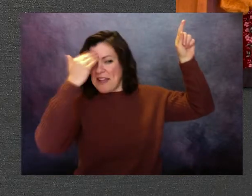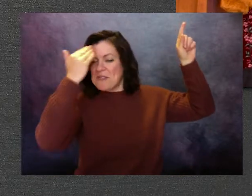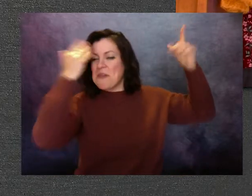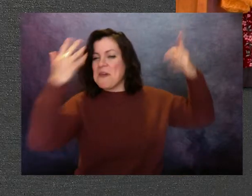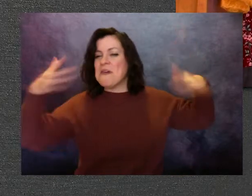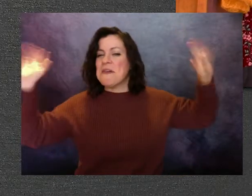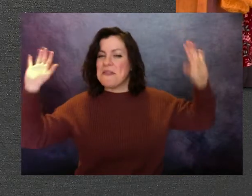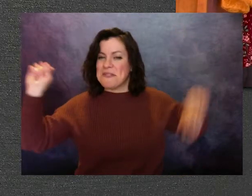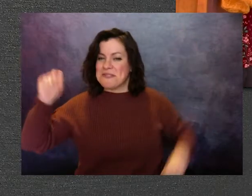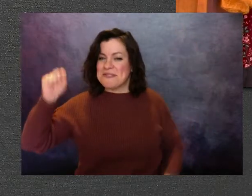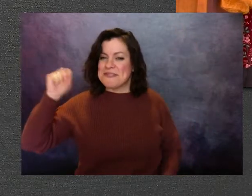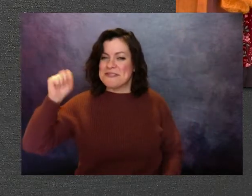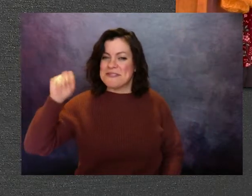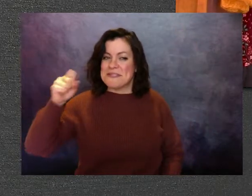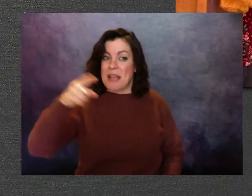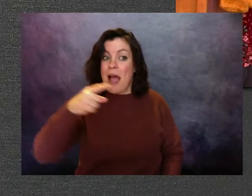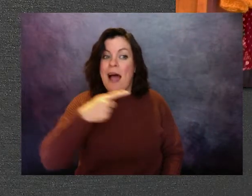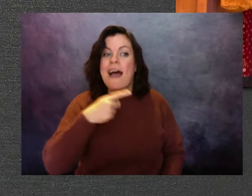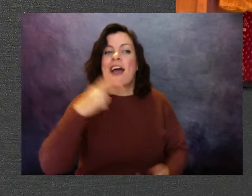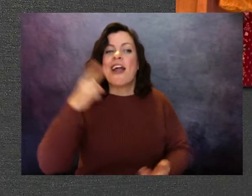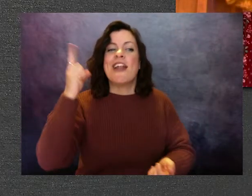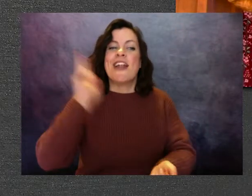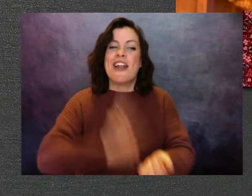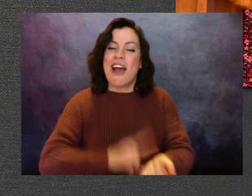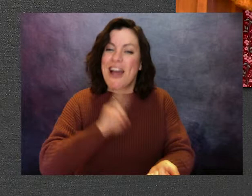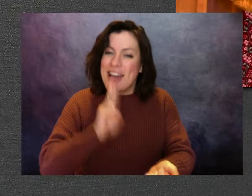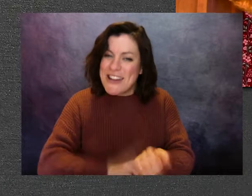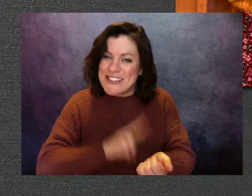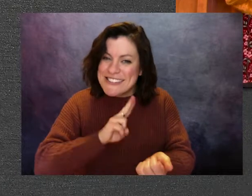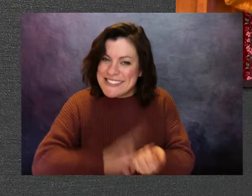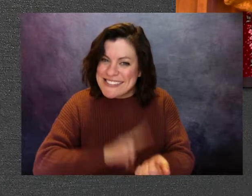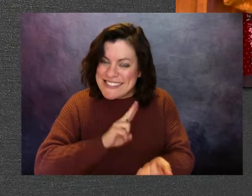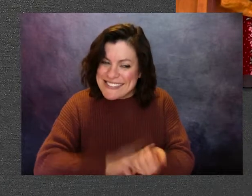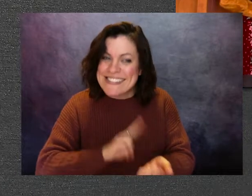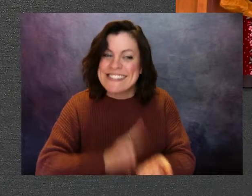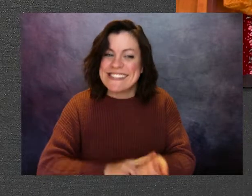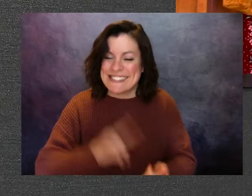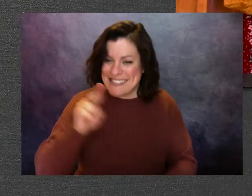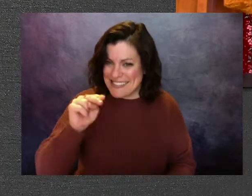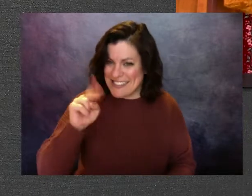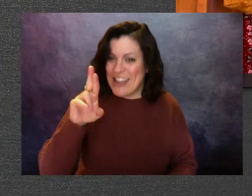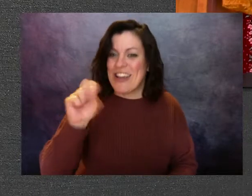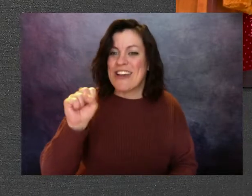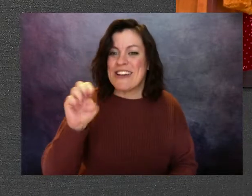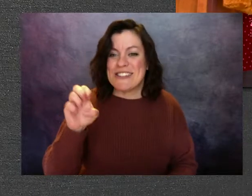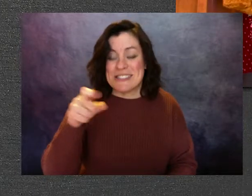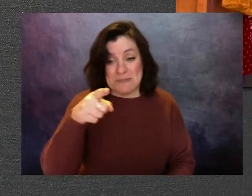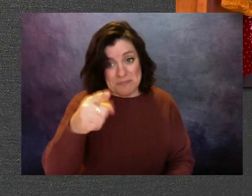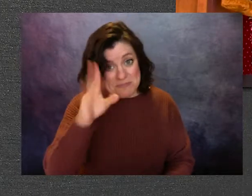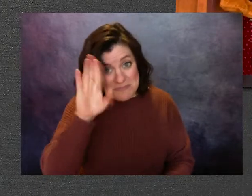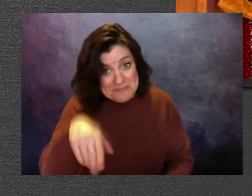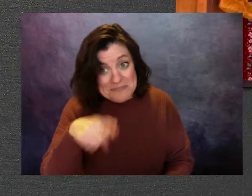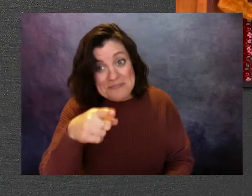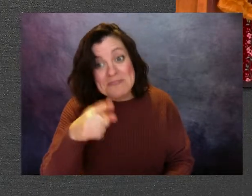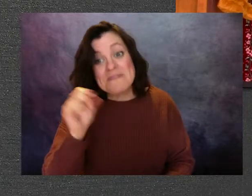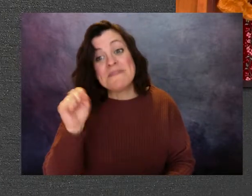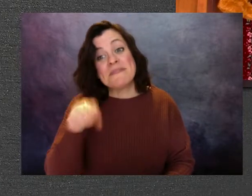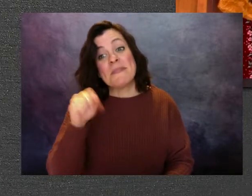It is a Nurse did you friends get that right? Maybe some people thought it was a doctor because doctors